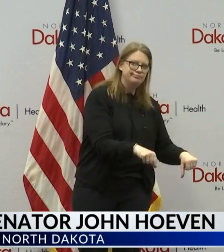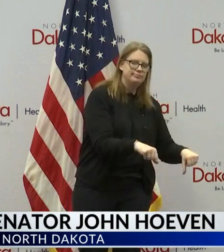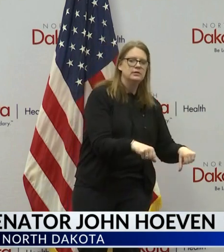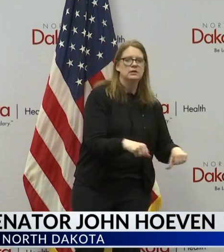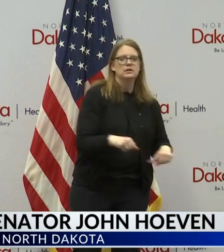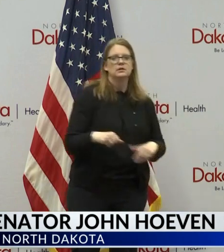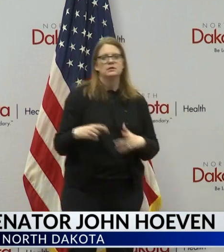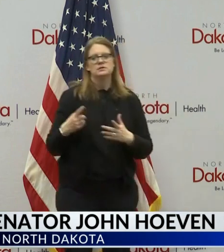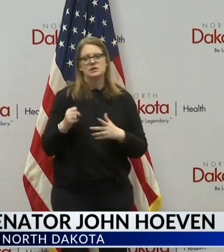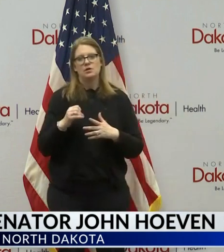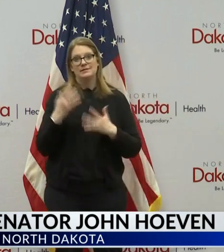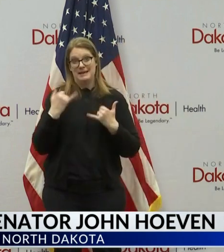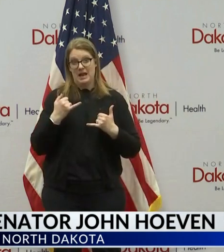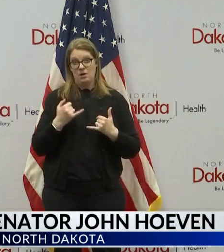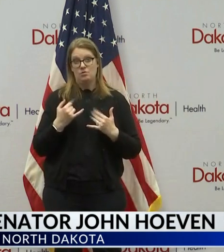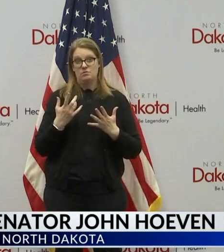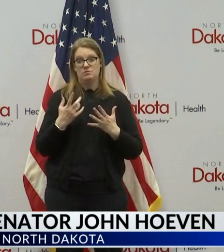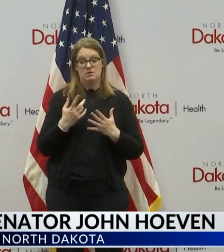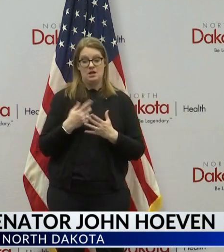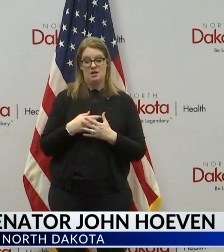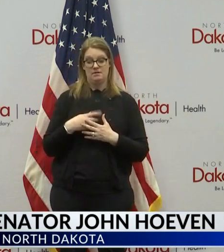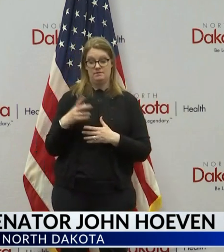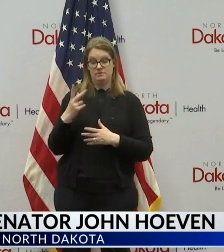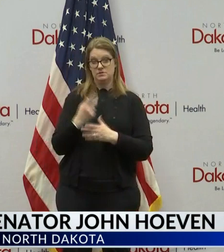WE HAVE THAT AND THE HOUSE DID